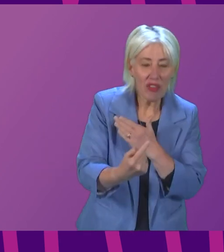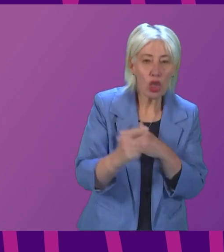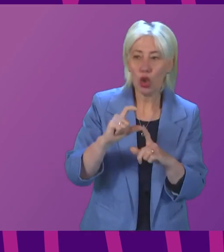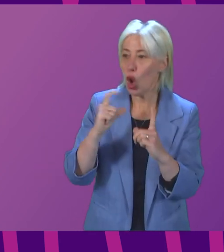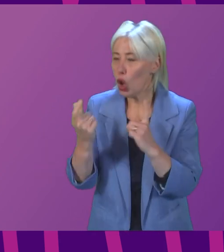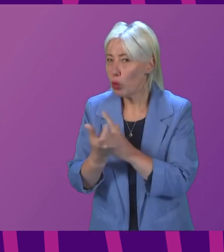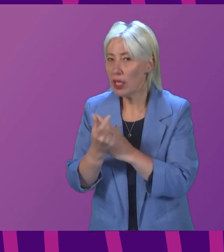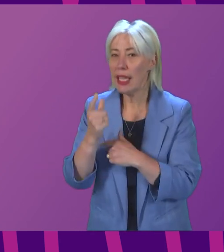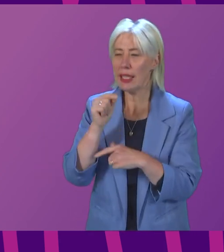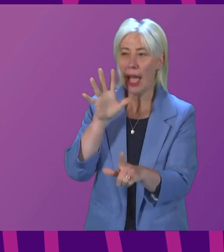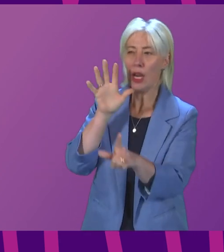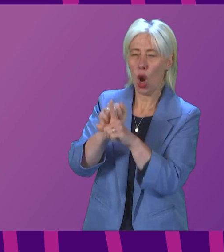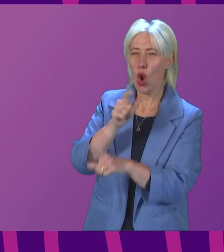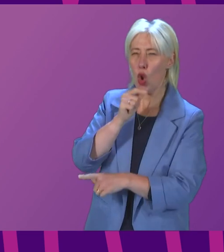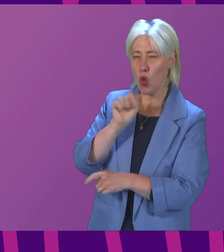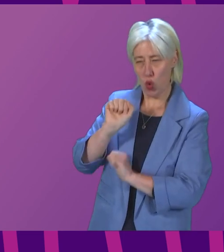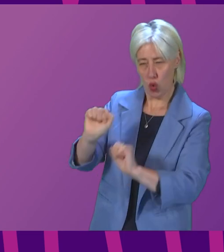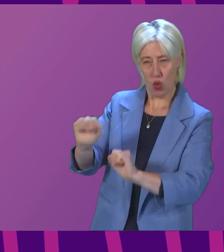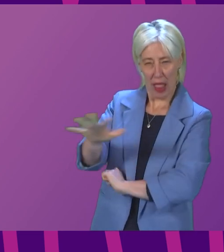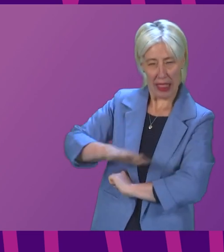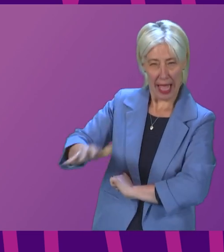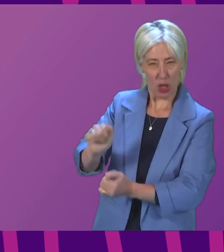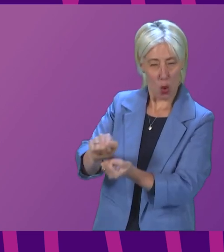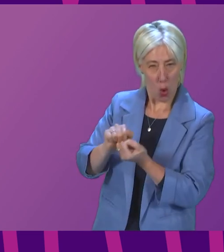engage with those who make decisions about land that affect them.